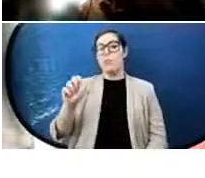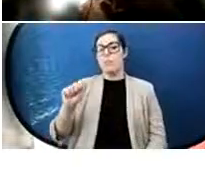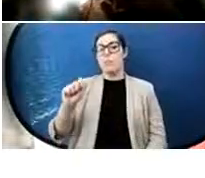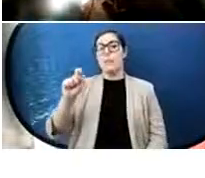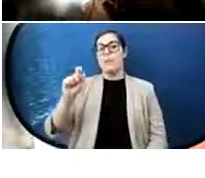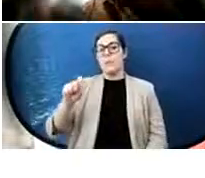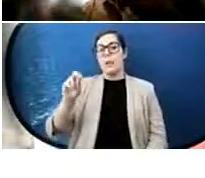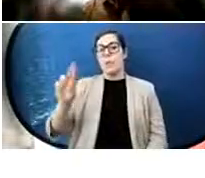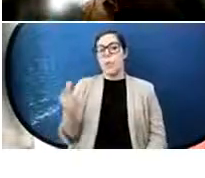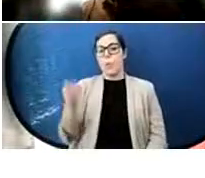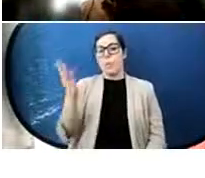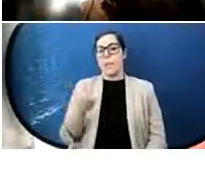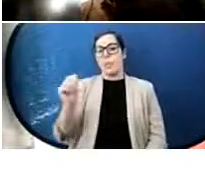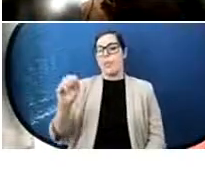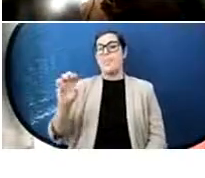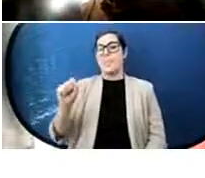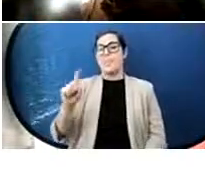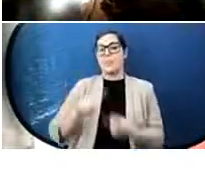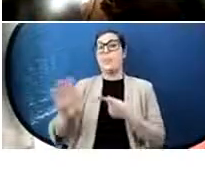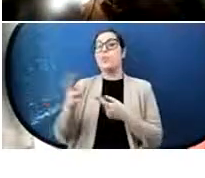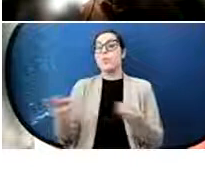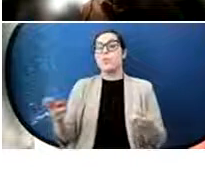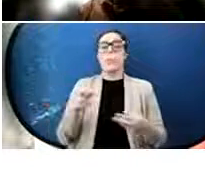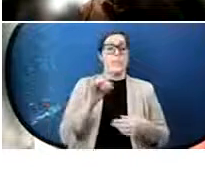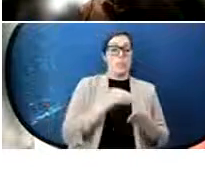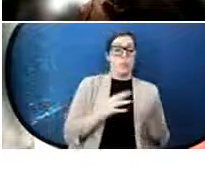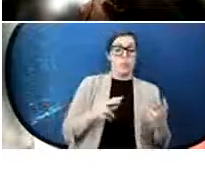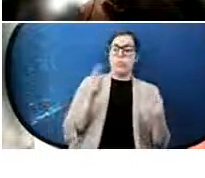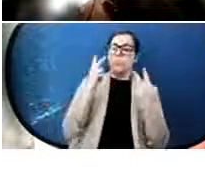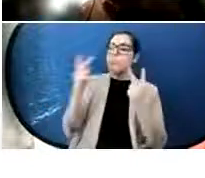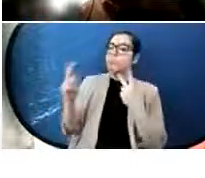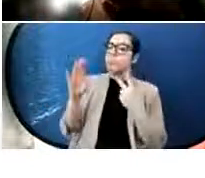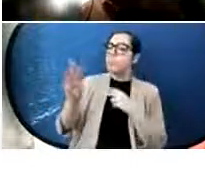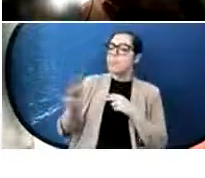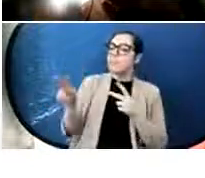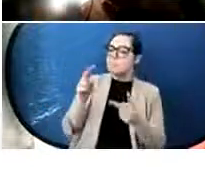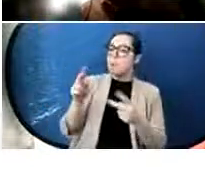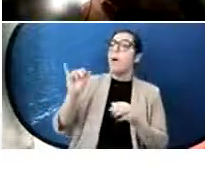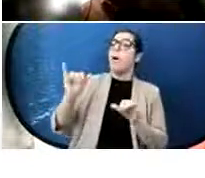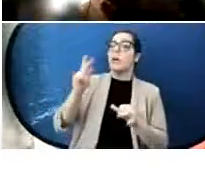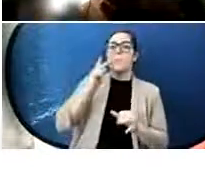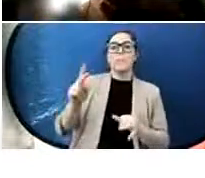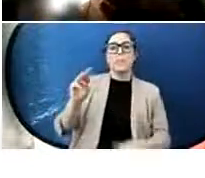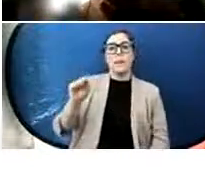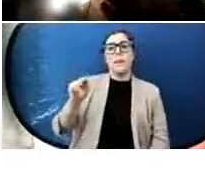when students look on your website, they're going to be able to see that there is an amazing free